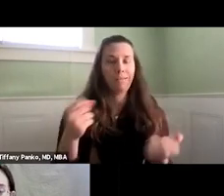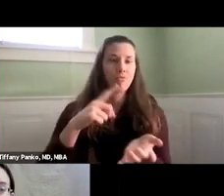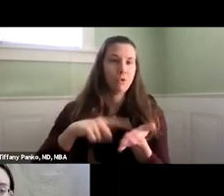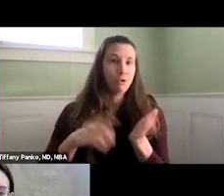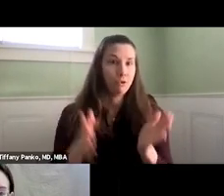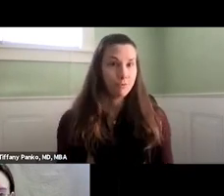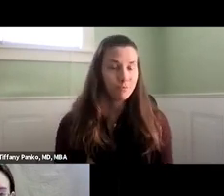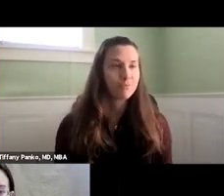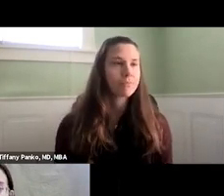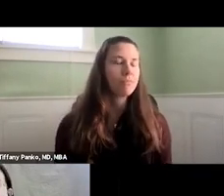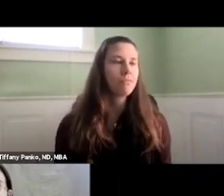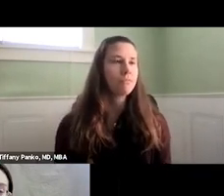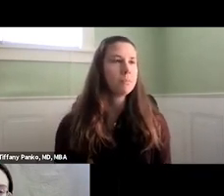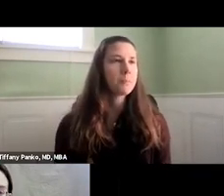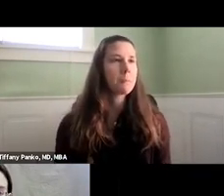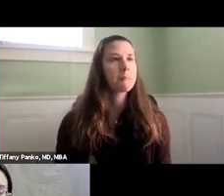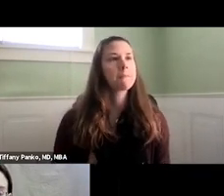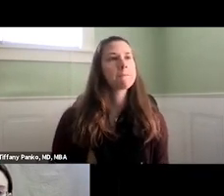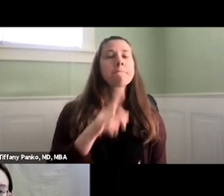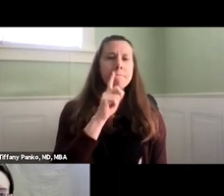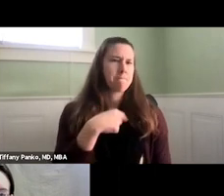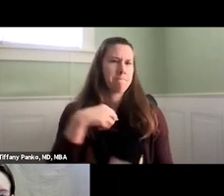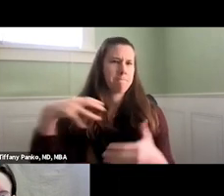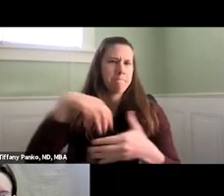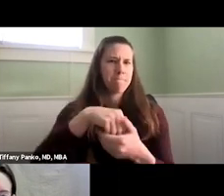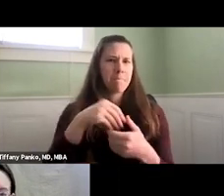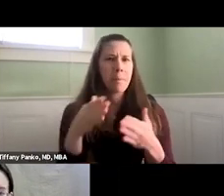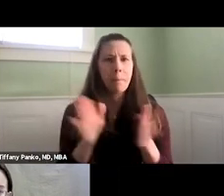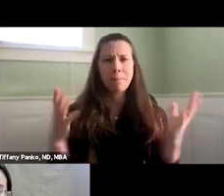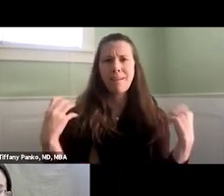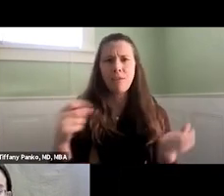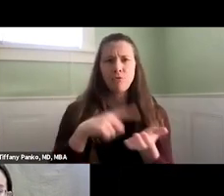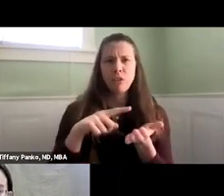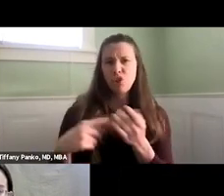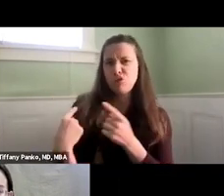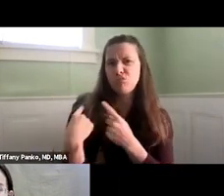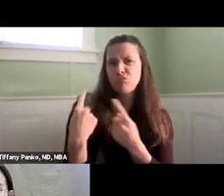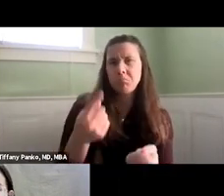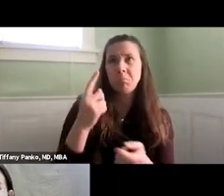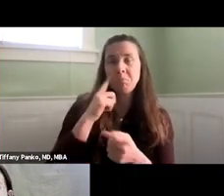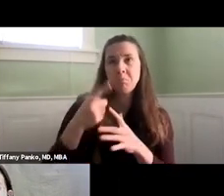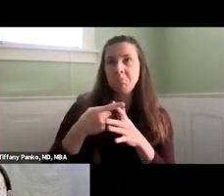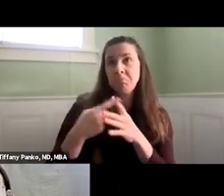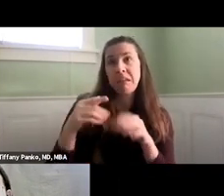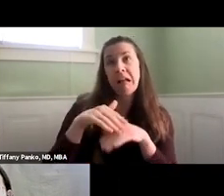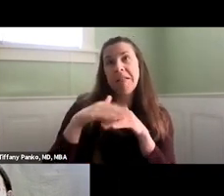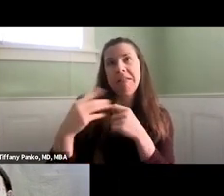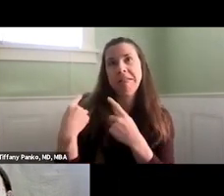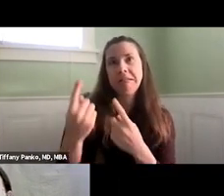as a Deaf woman and as a Deaf woman doing health research. So I’ve been working in